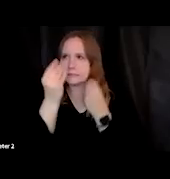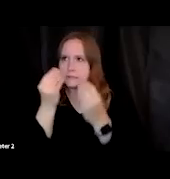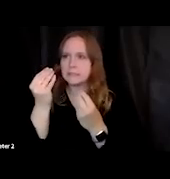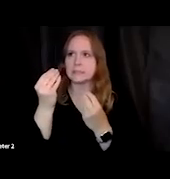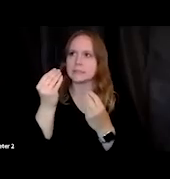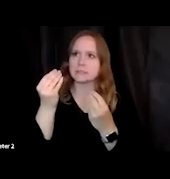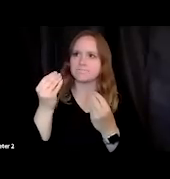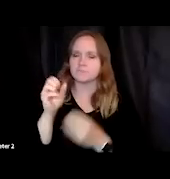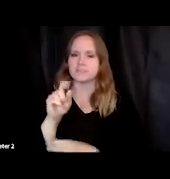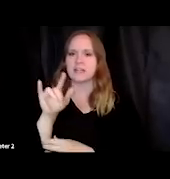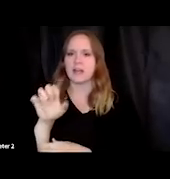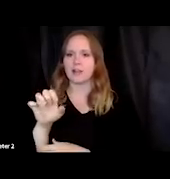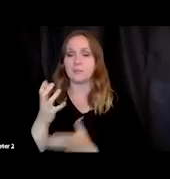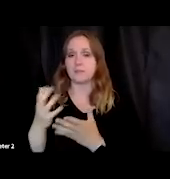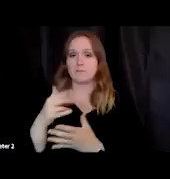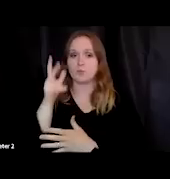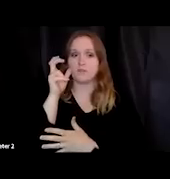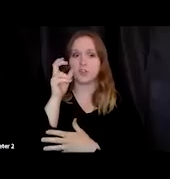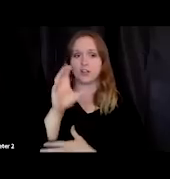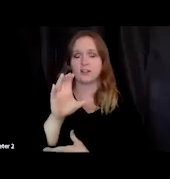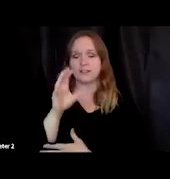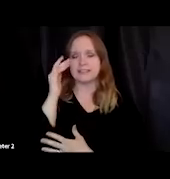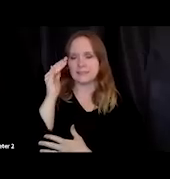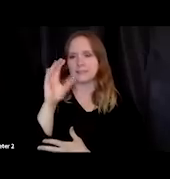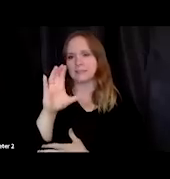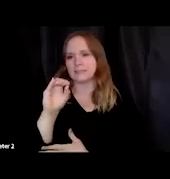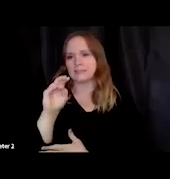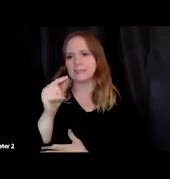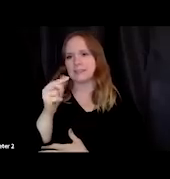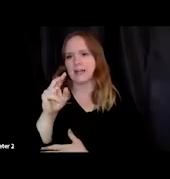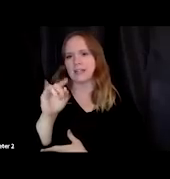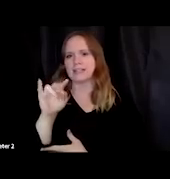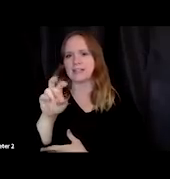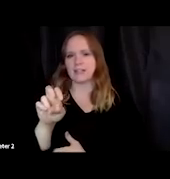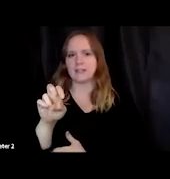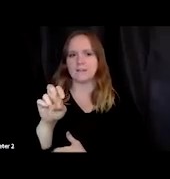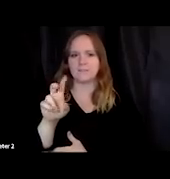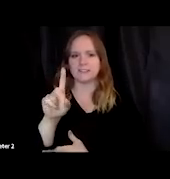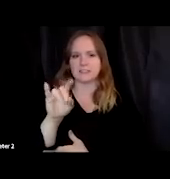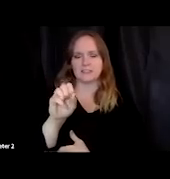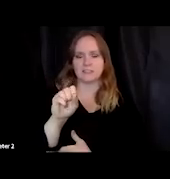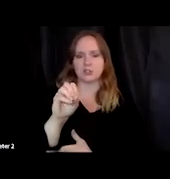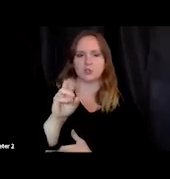of them, referred to as cognitive distortions. And these are the types